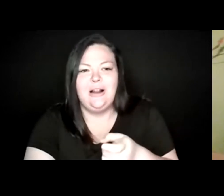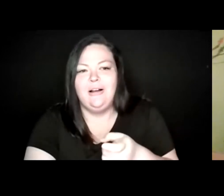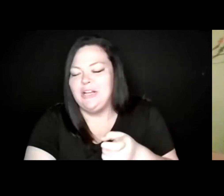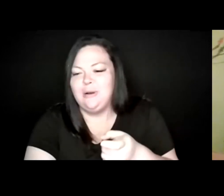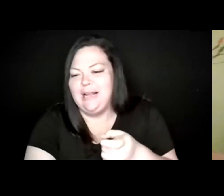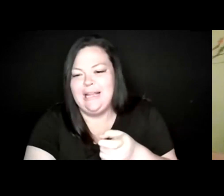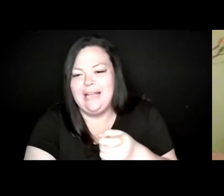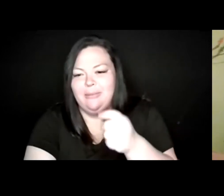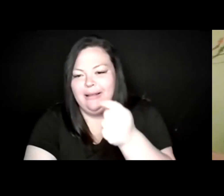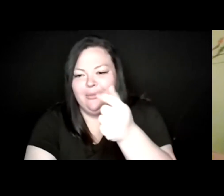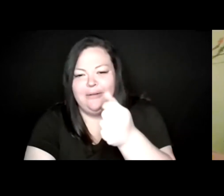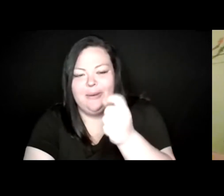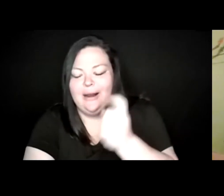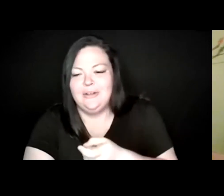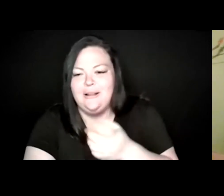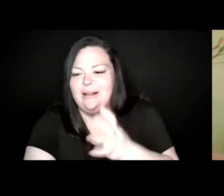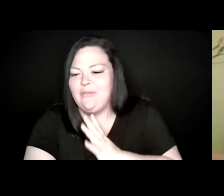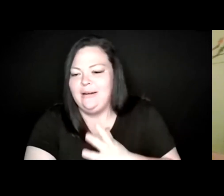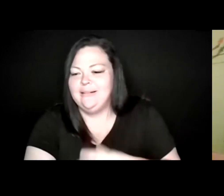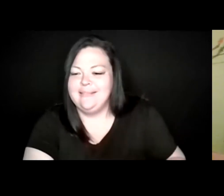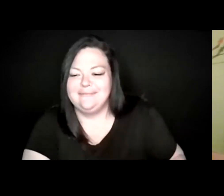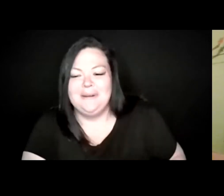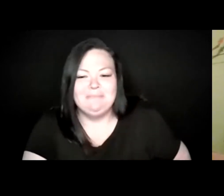I'll catch what I can get with my little bit of Spanish and then that's fine. And we can